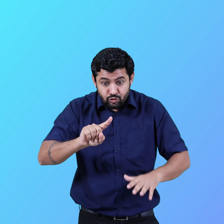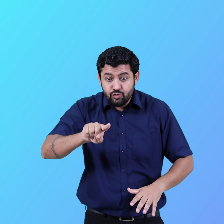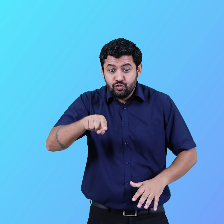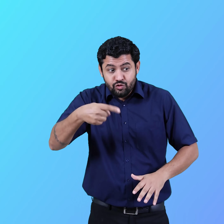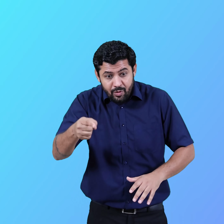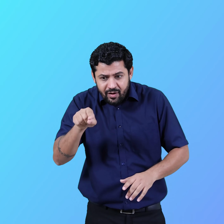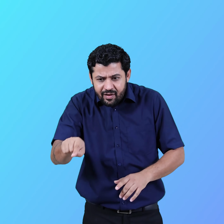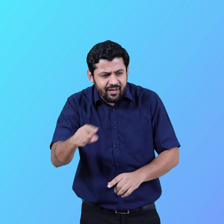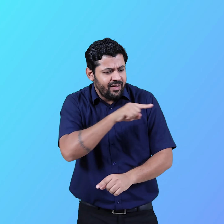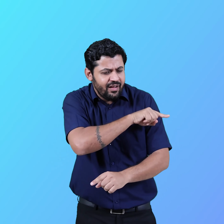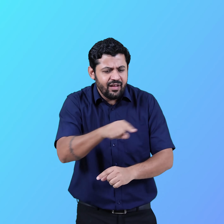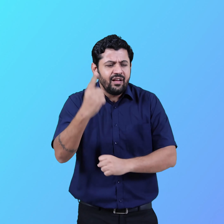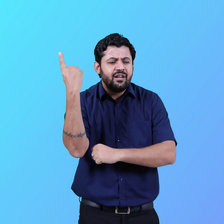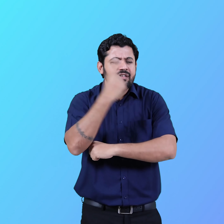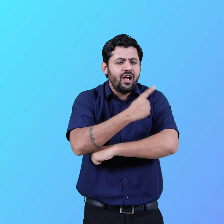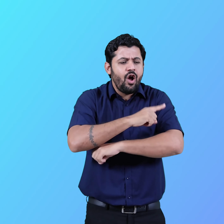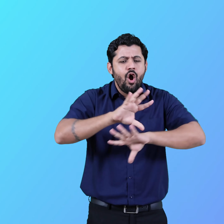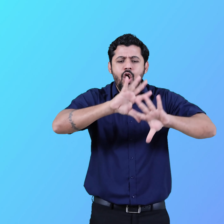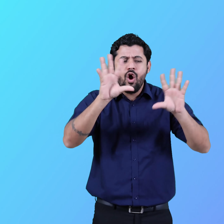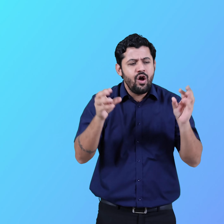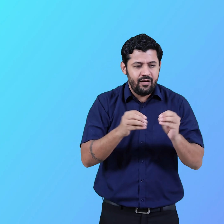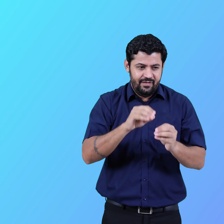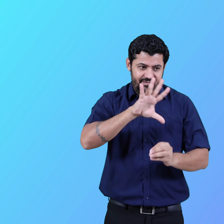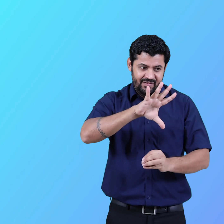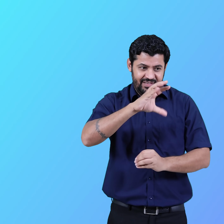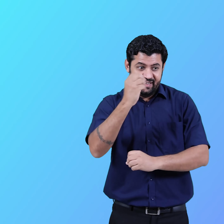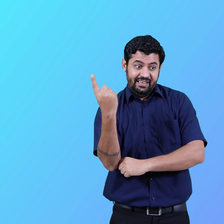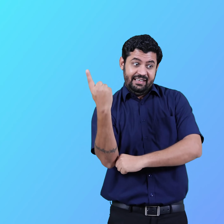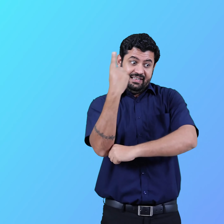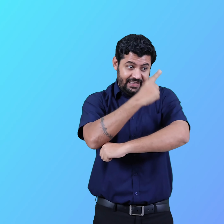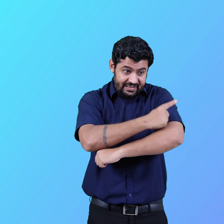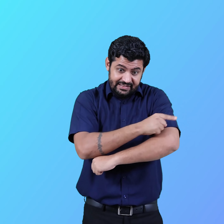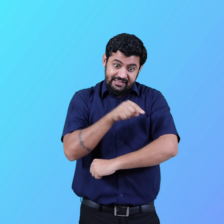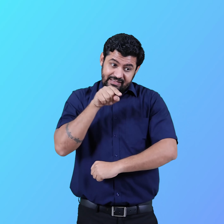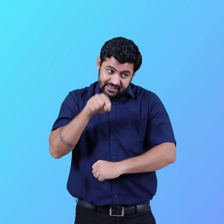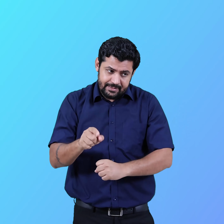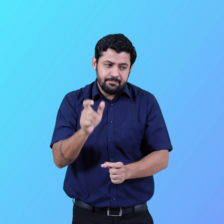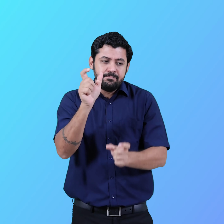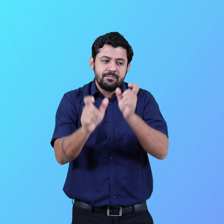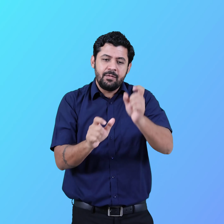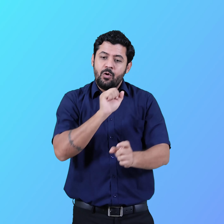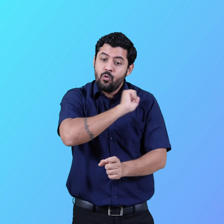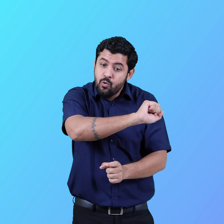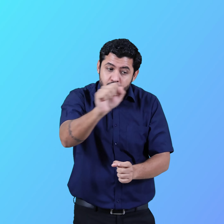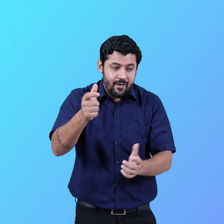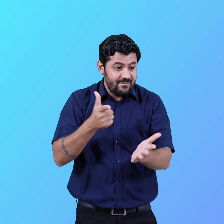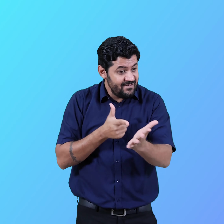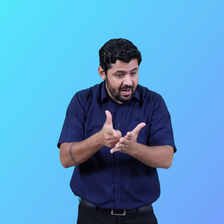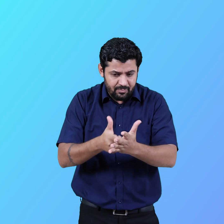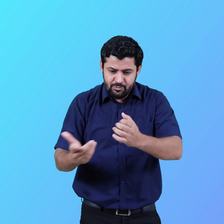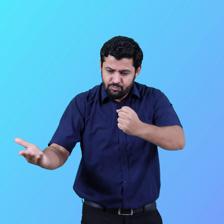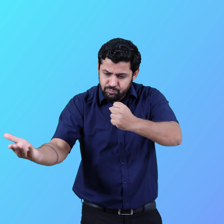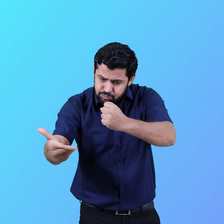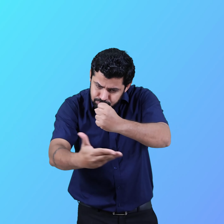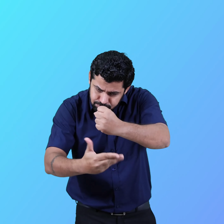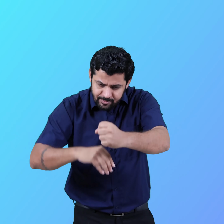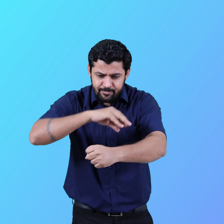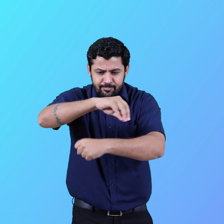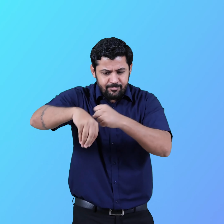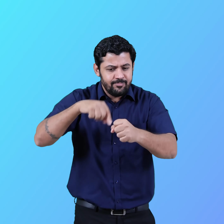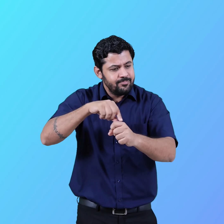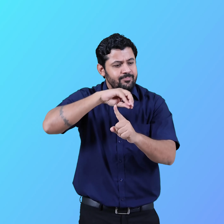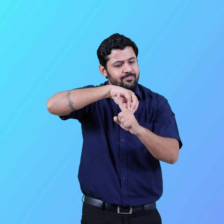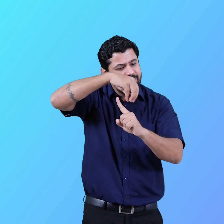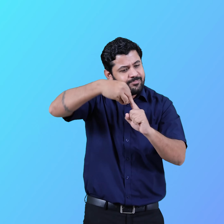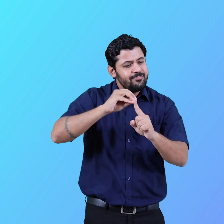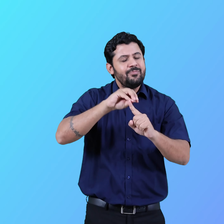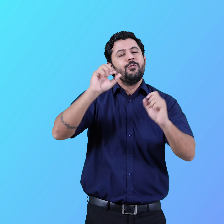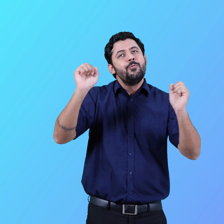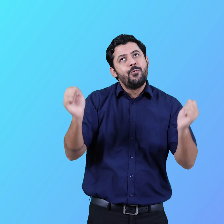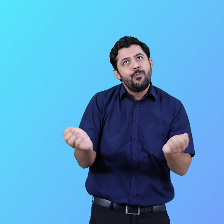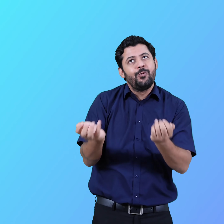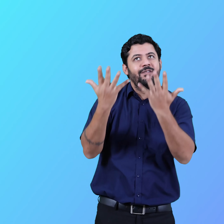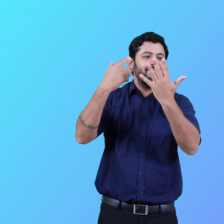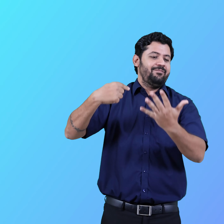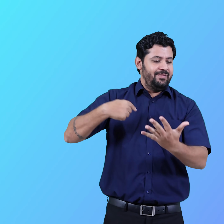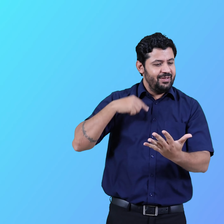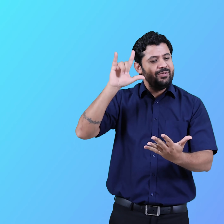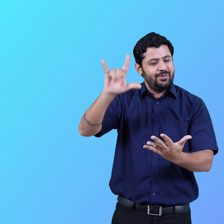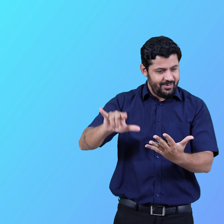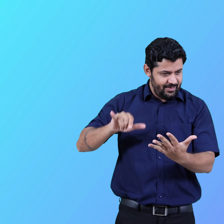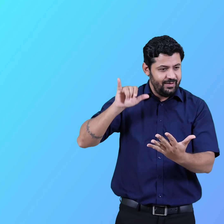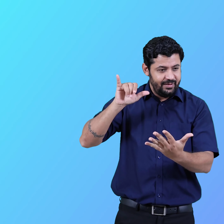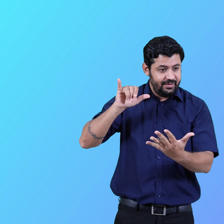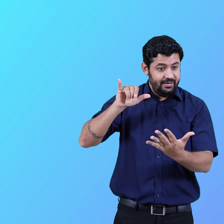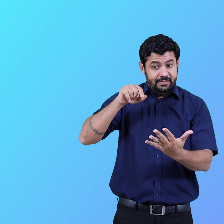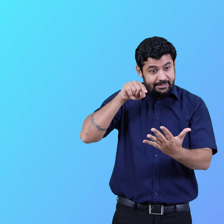On the day following the seventh Sabbath (that is, 50 days later), you will bring a new grain offering to the LORD.